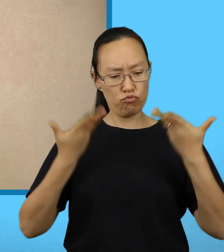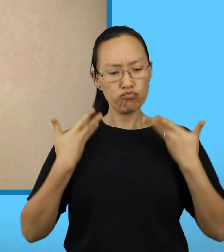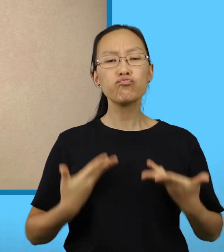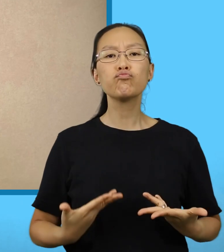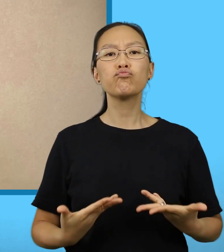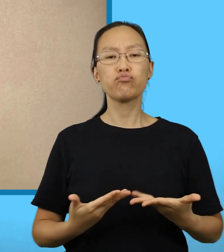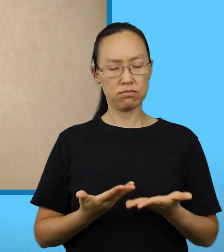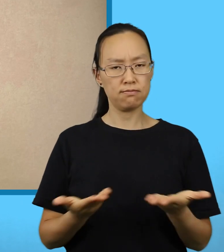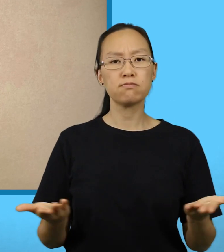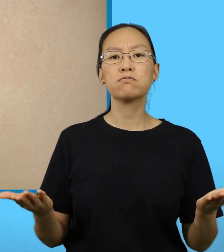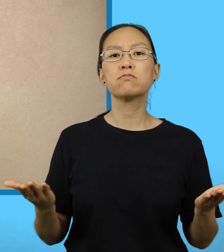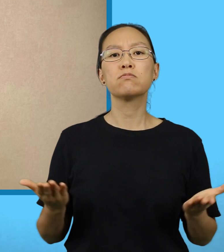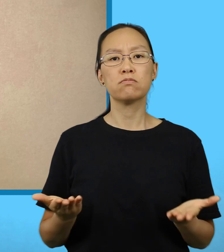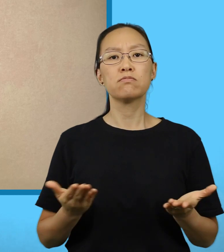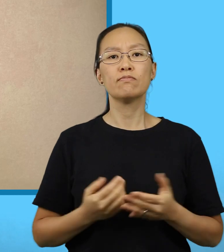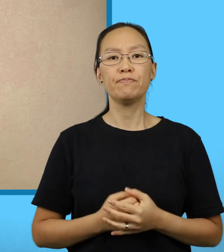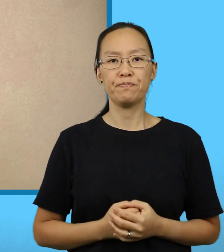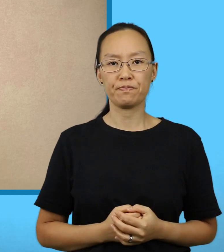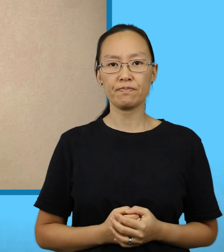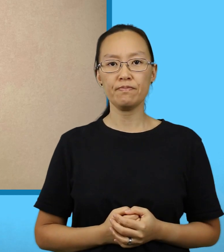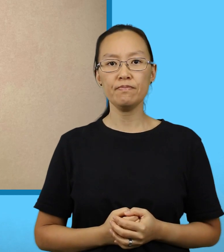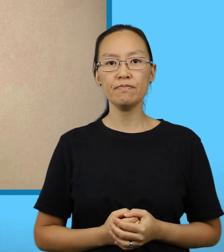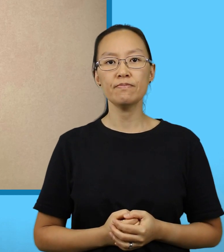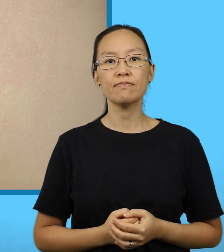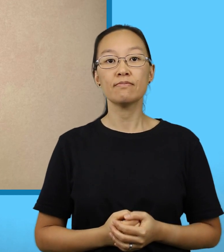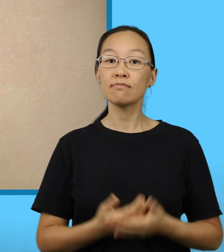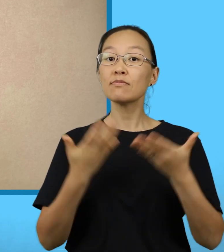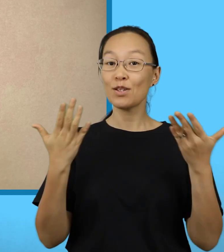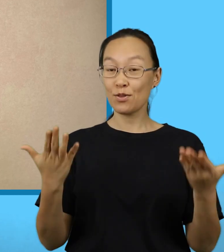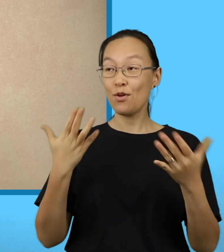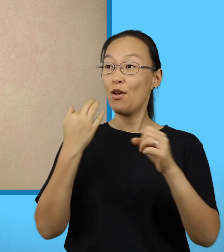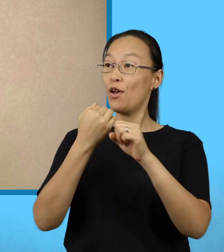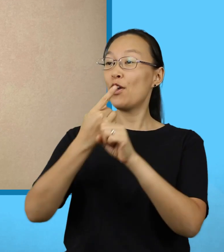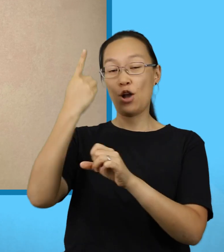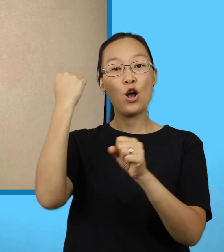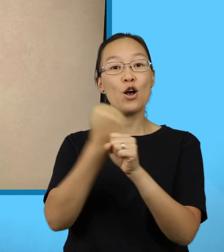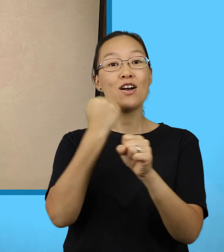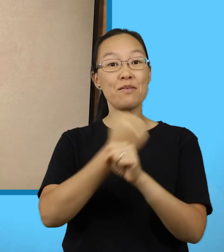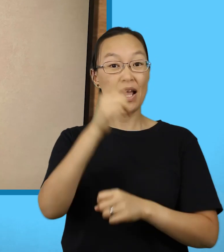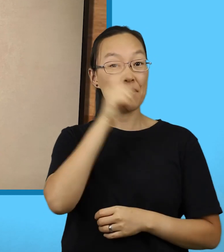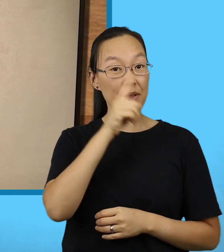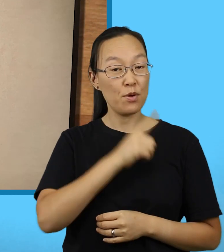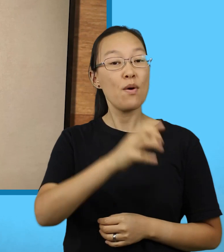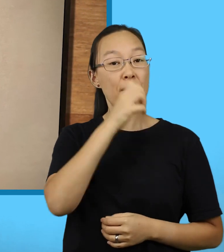these are the words that God did say. And so people were made, a man and his wife